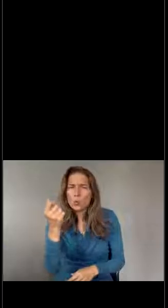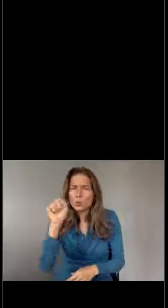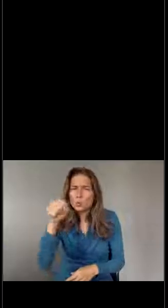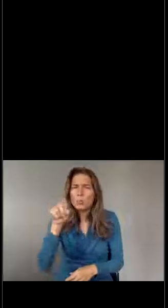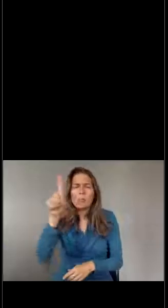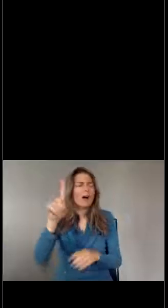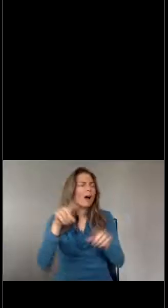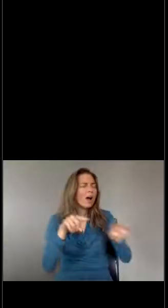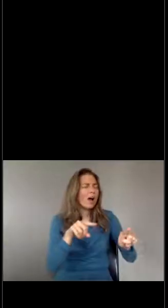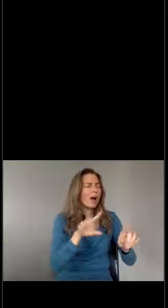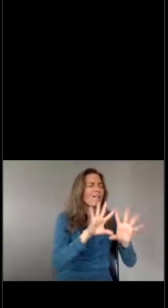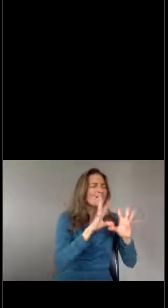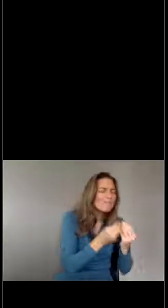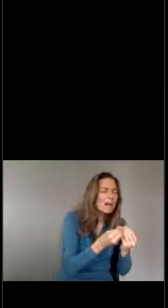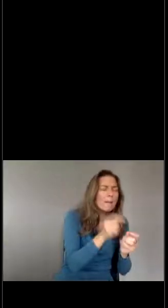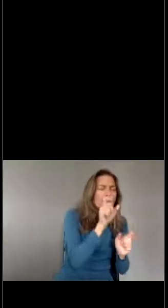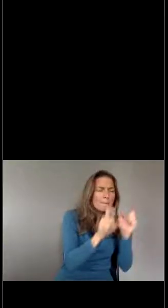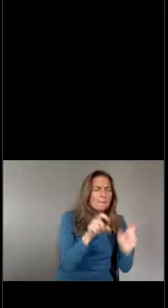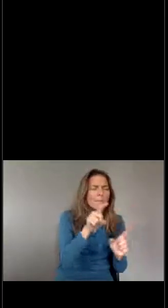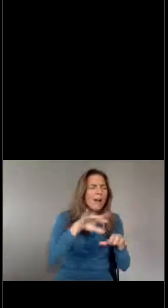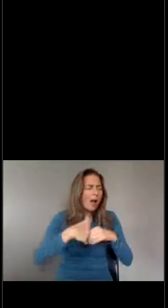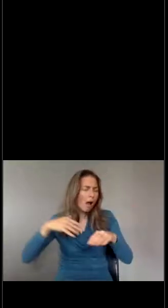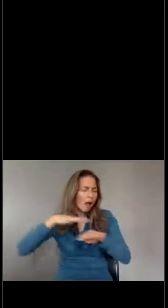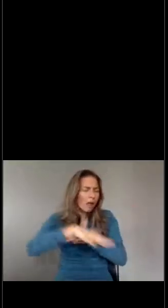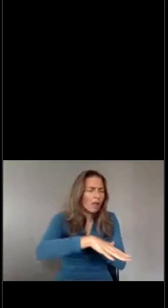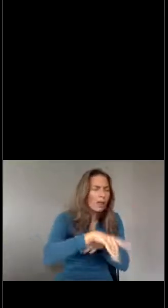and their families including the role of social protection.